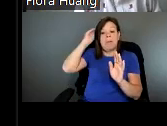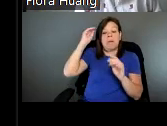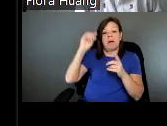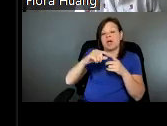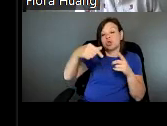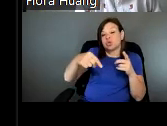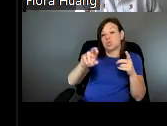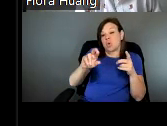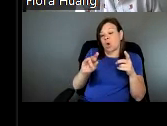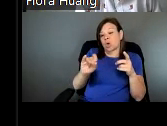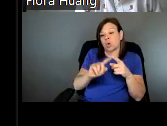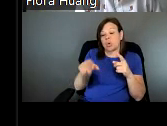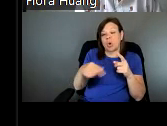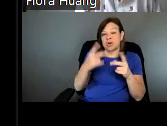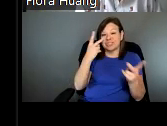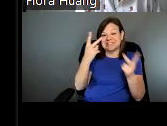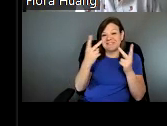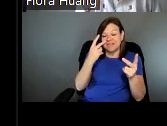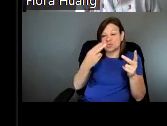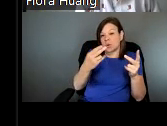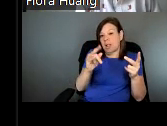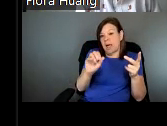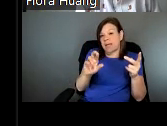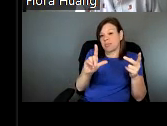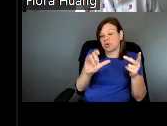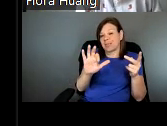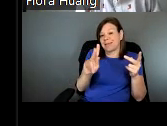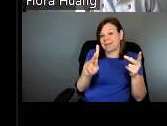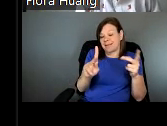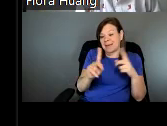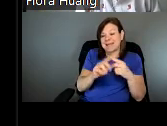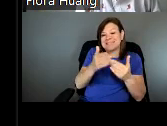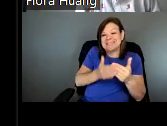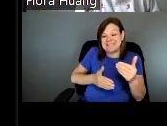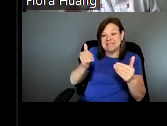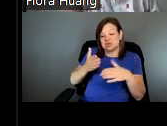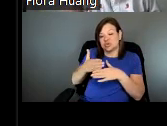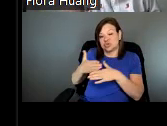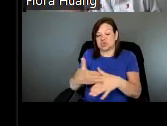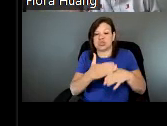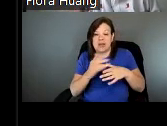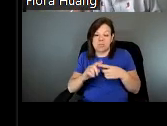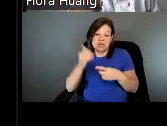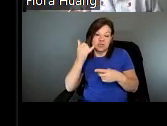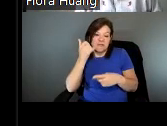are just visual hyperlinks and they're easier to share. Because your phone can read the hyperlink.